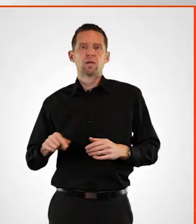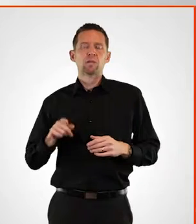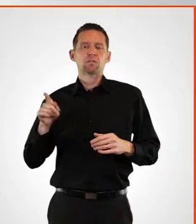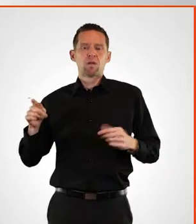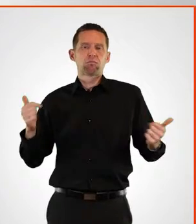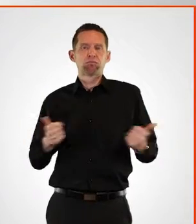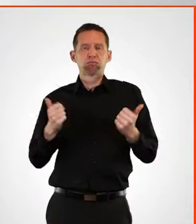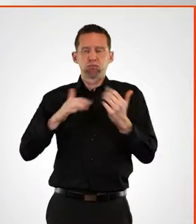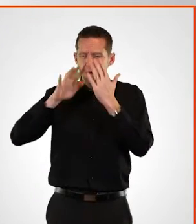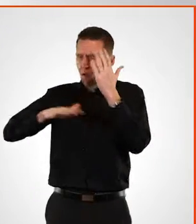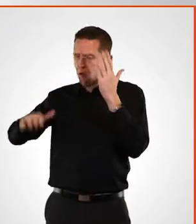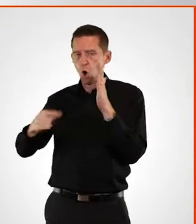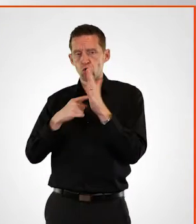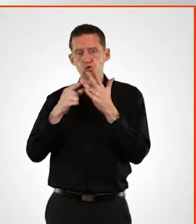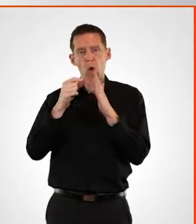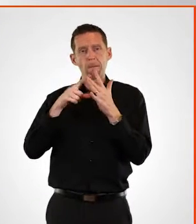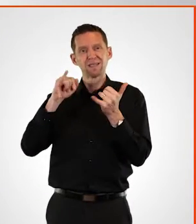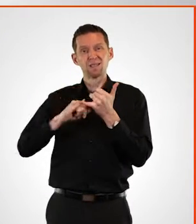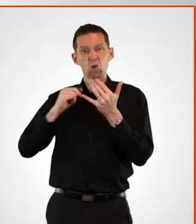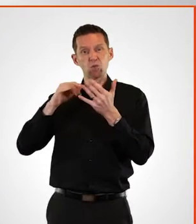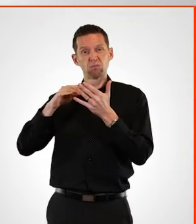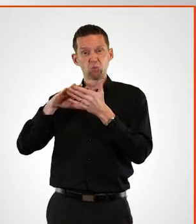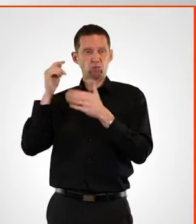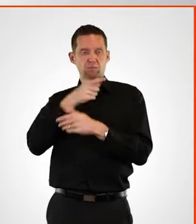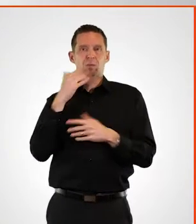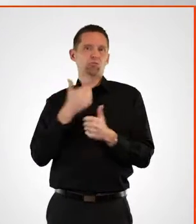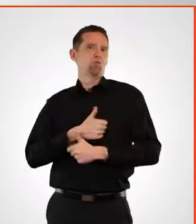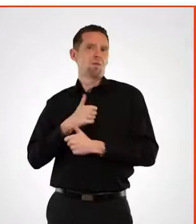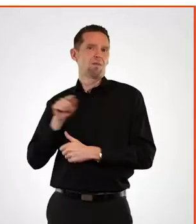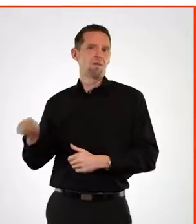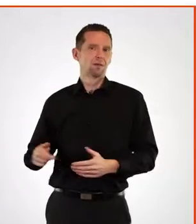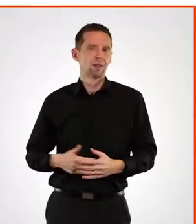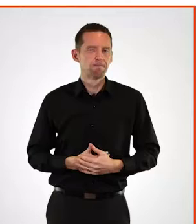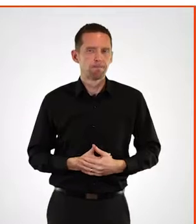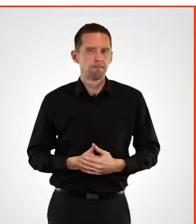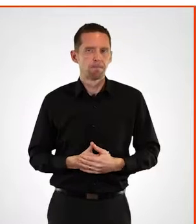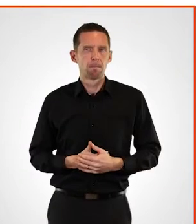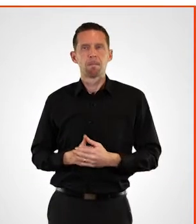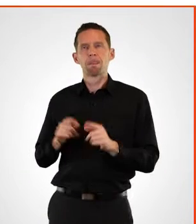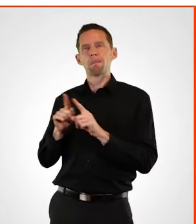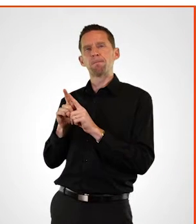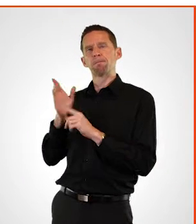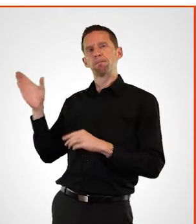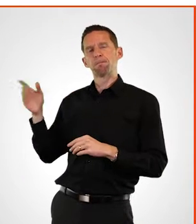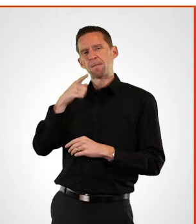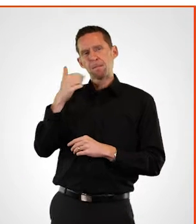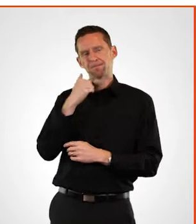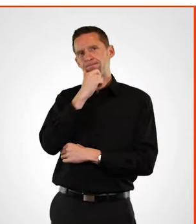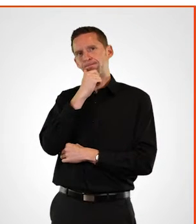and it's all on a lot of topics that students enjoy. I think also something that we want to think about